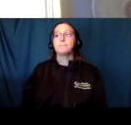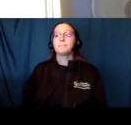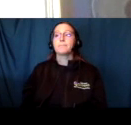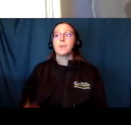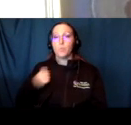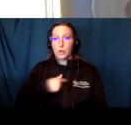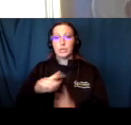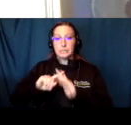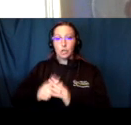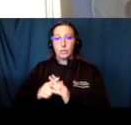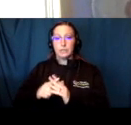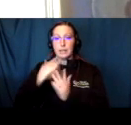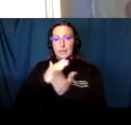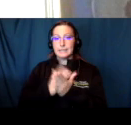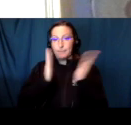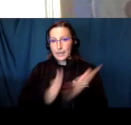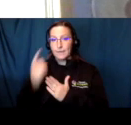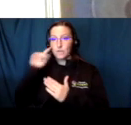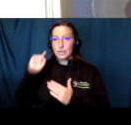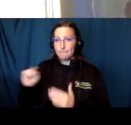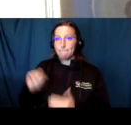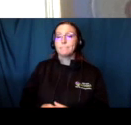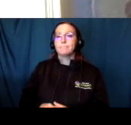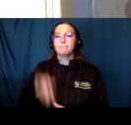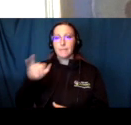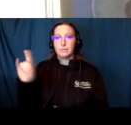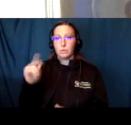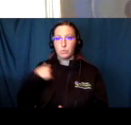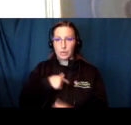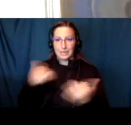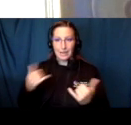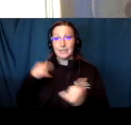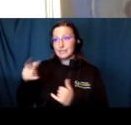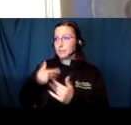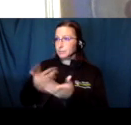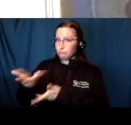planning for him so that's where we are now is he's been working with you. You had